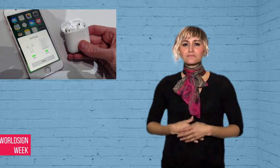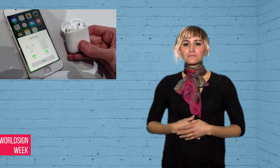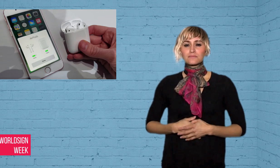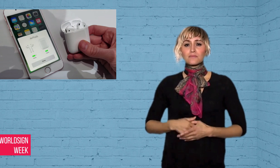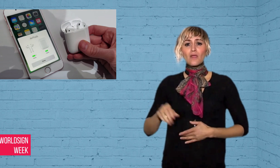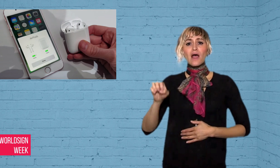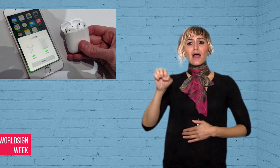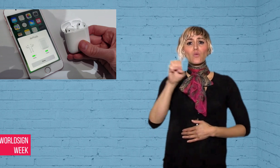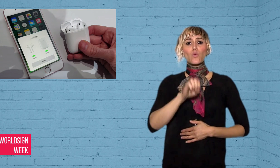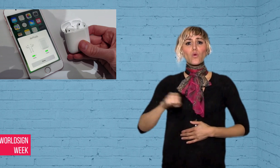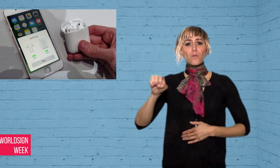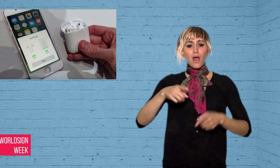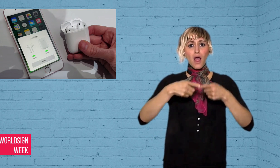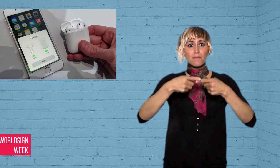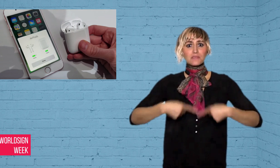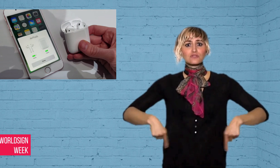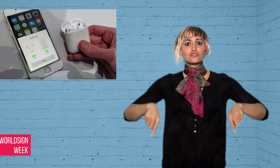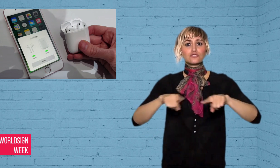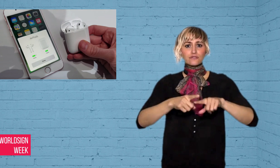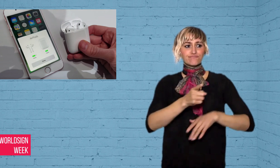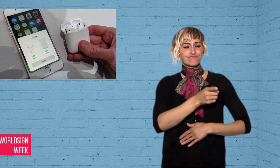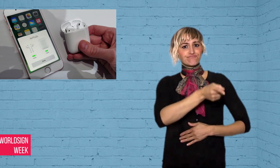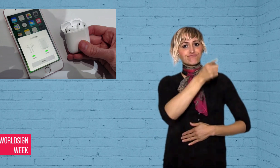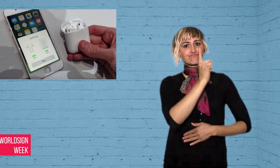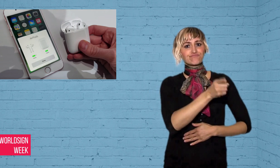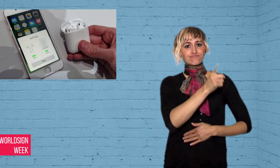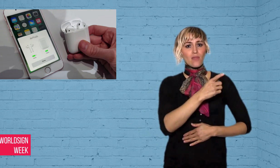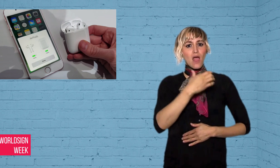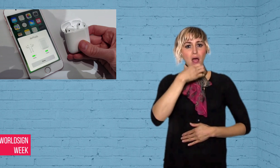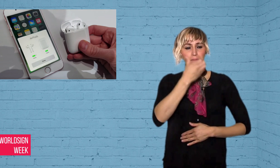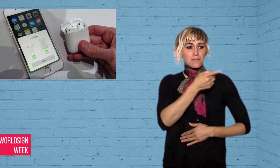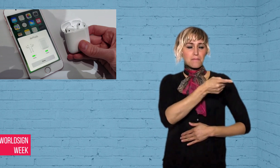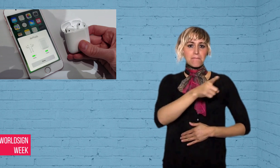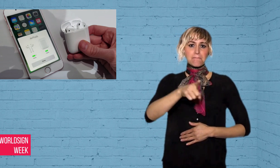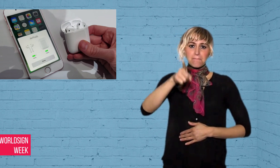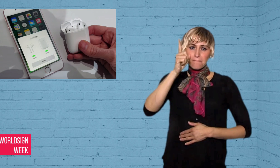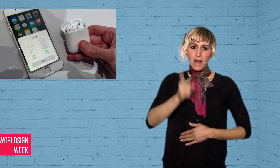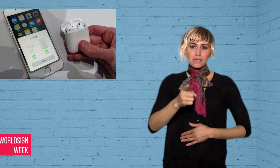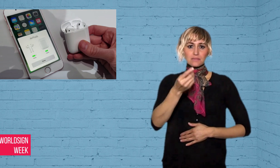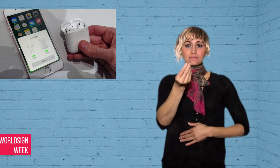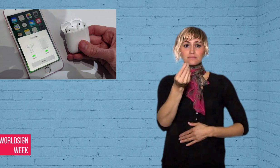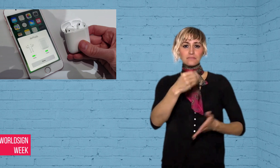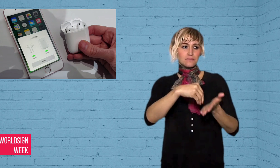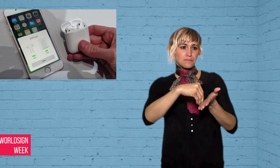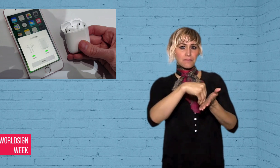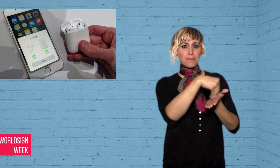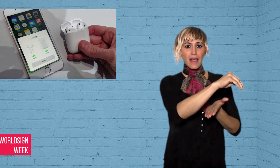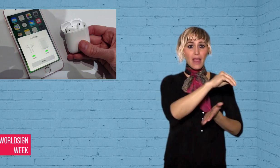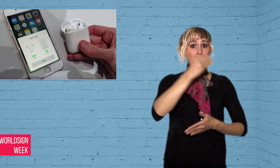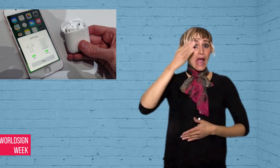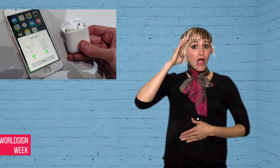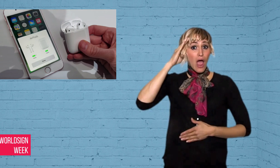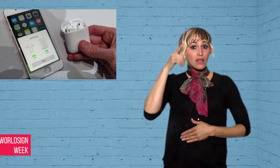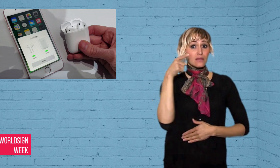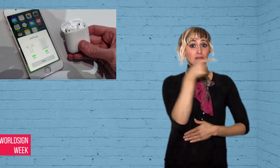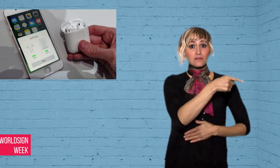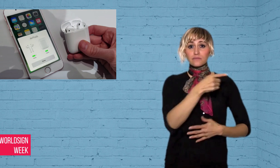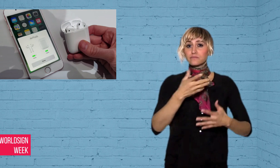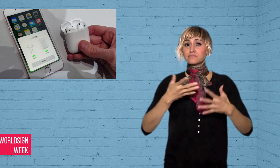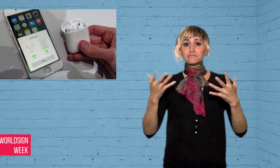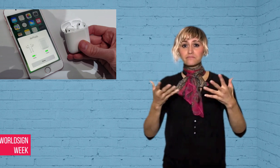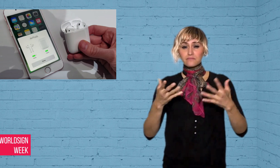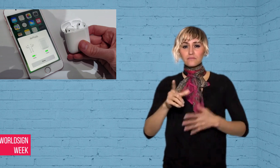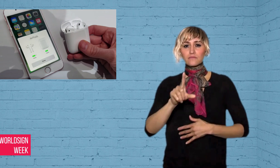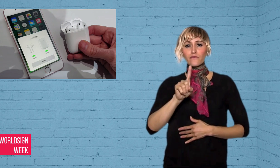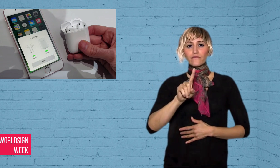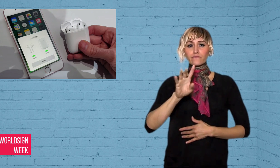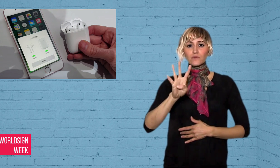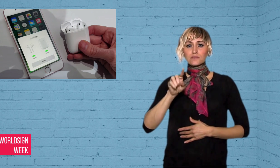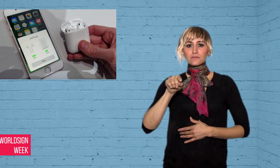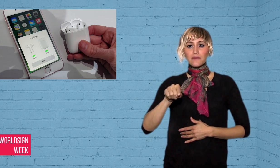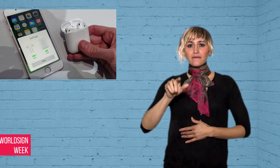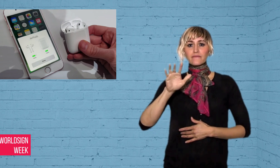European Commission ordered Apple to pay $14.5 billion